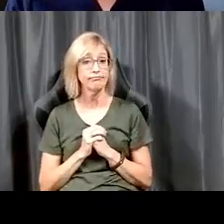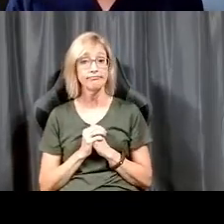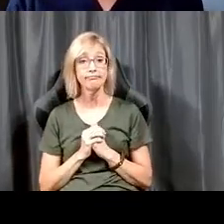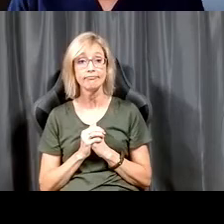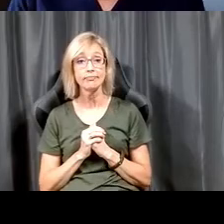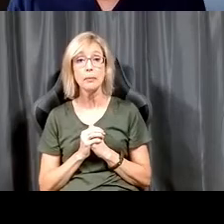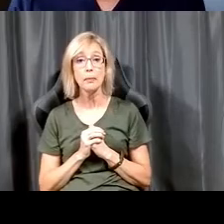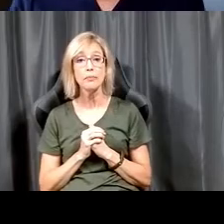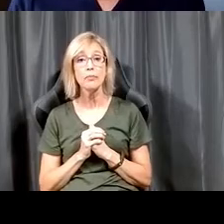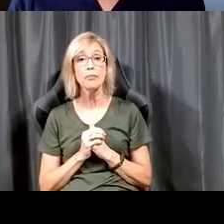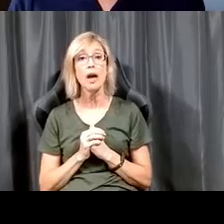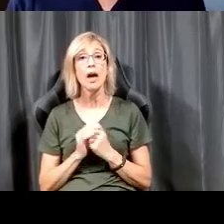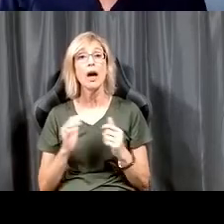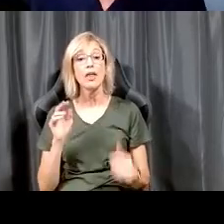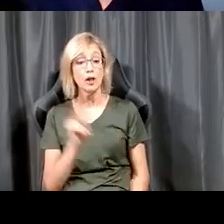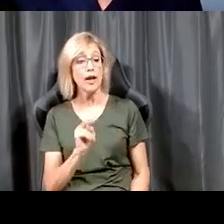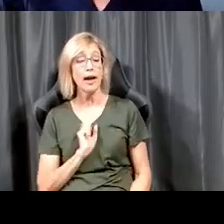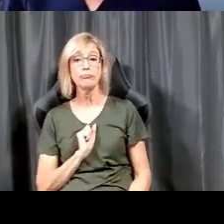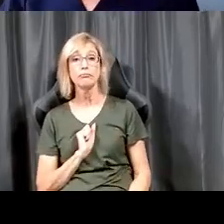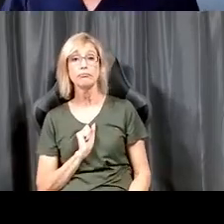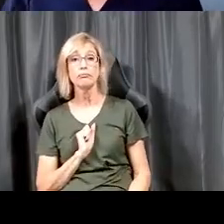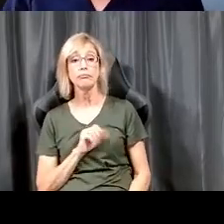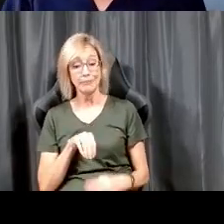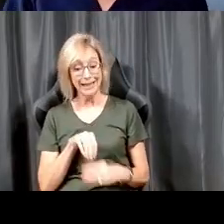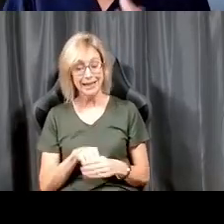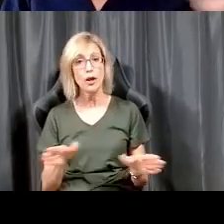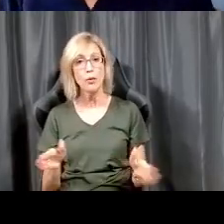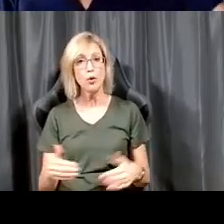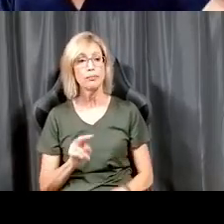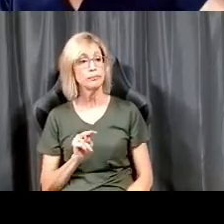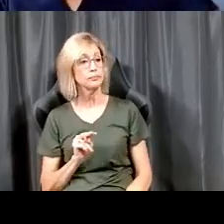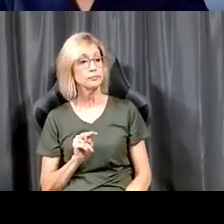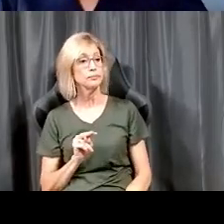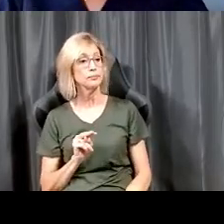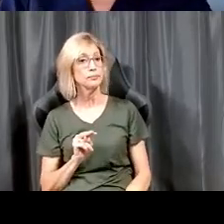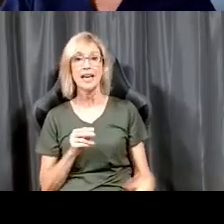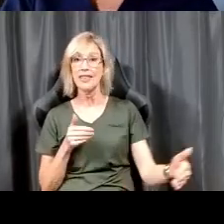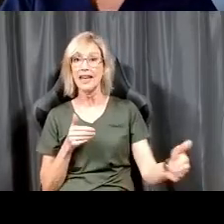That they can look at it. It can be in the room. That can be near them. Can be on the table.